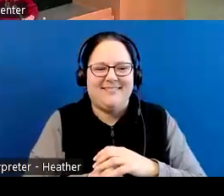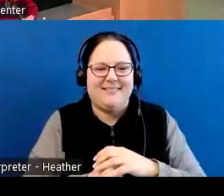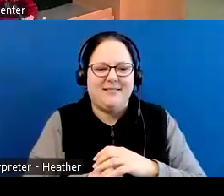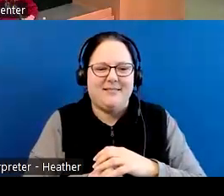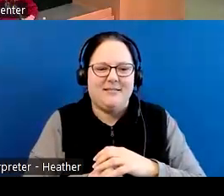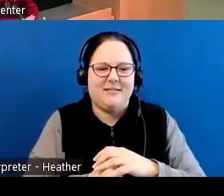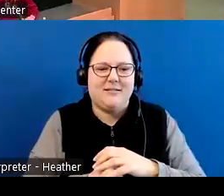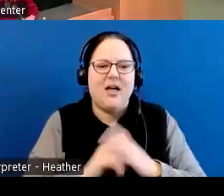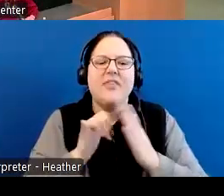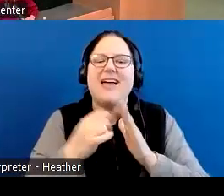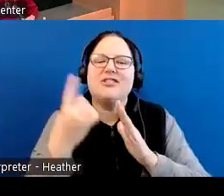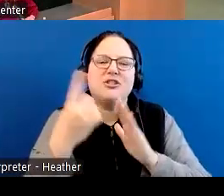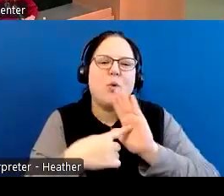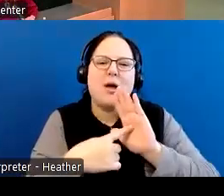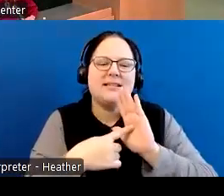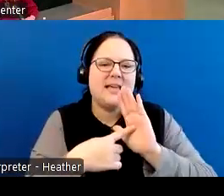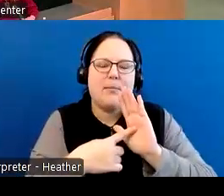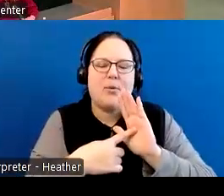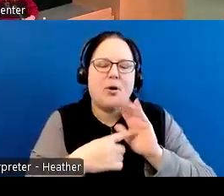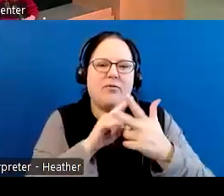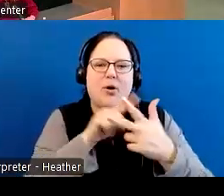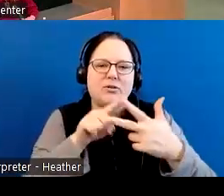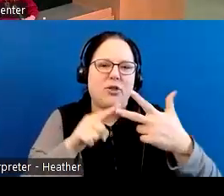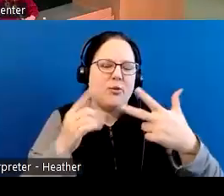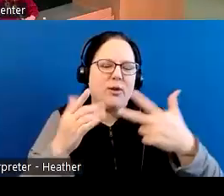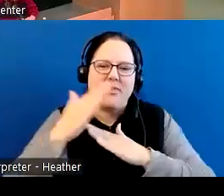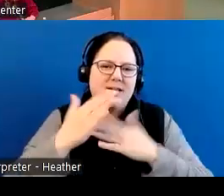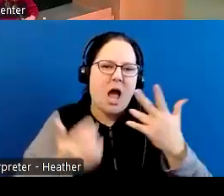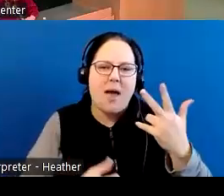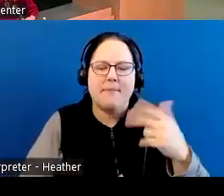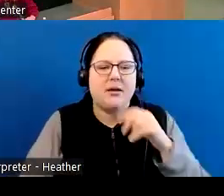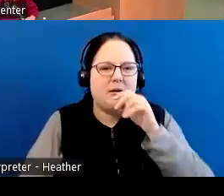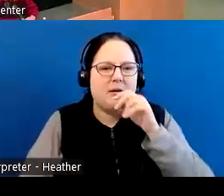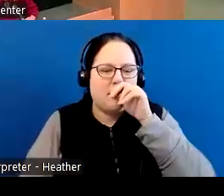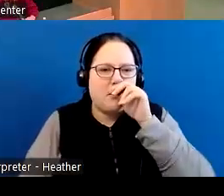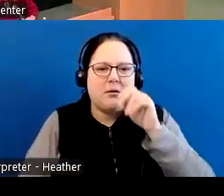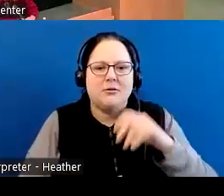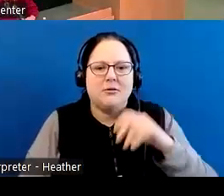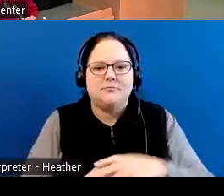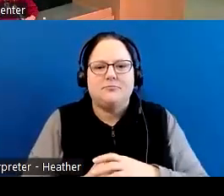an example of the depression cluster um there. Um yeah I think I think I'll go on but I'm happy to